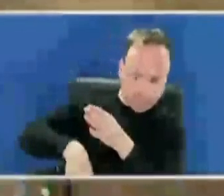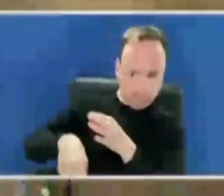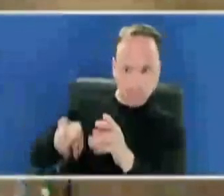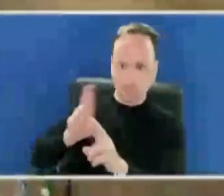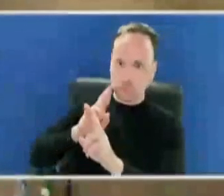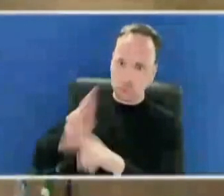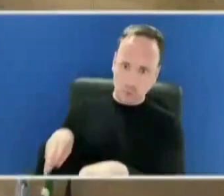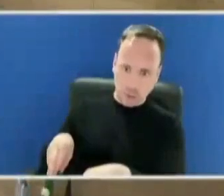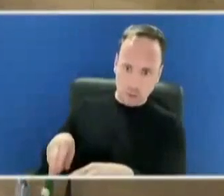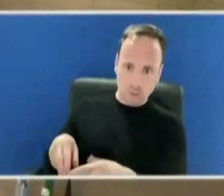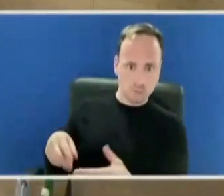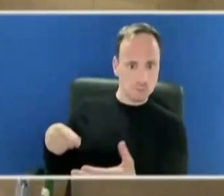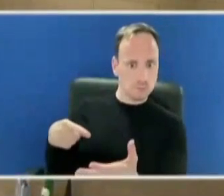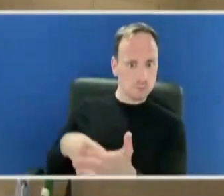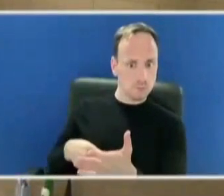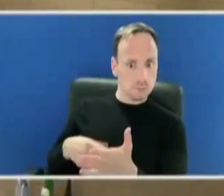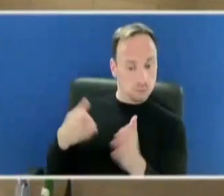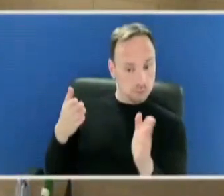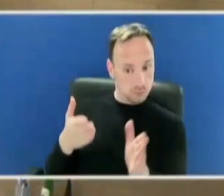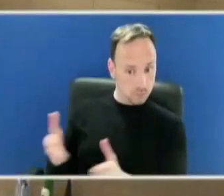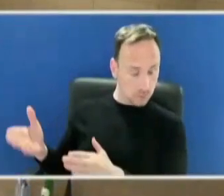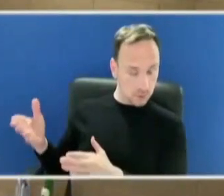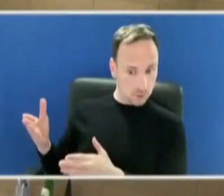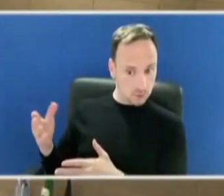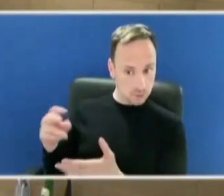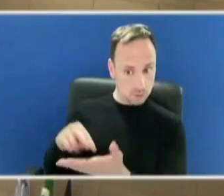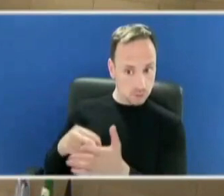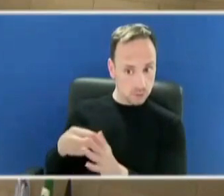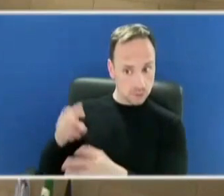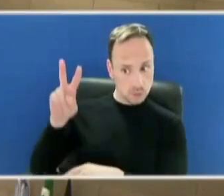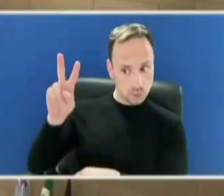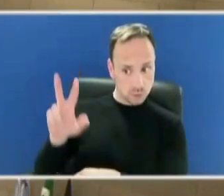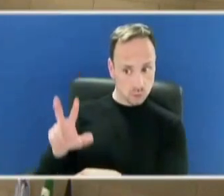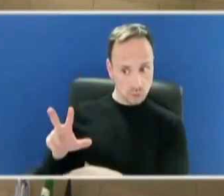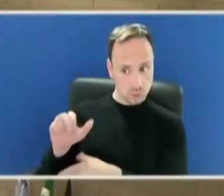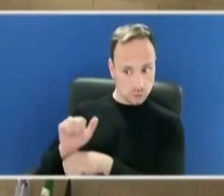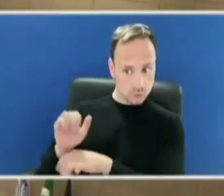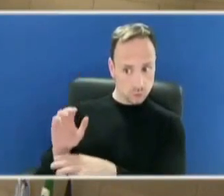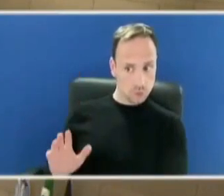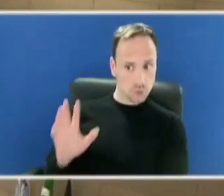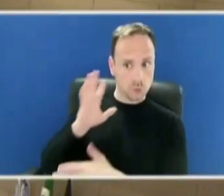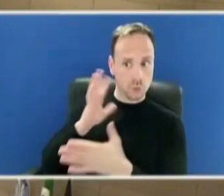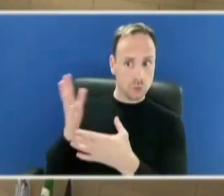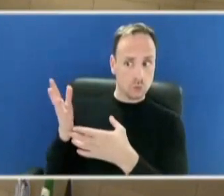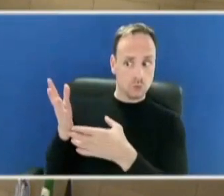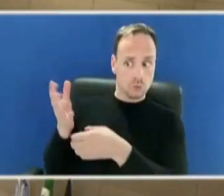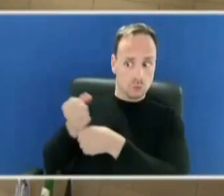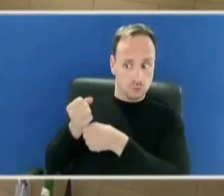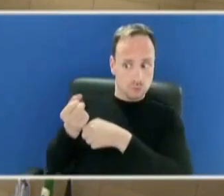2/3 of our employees will receive an increase. They will be making more money